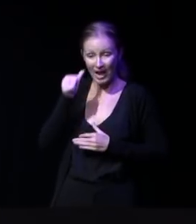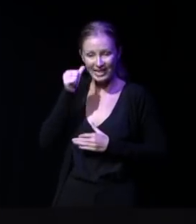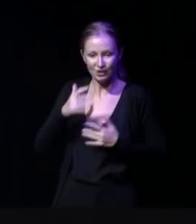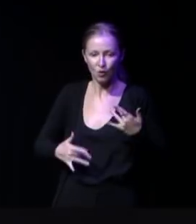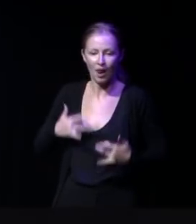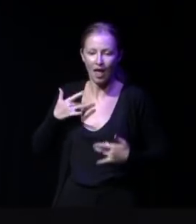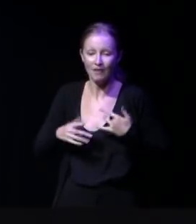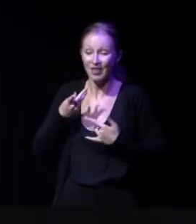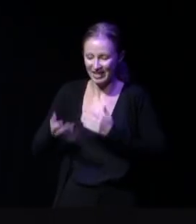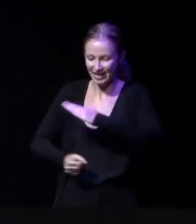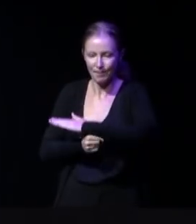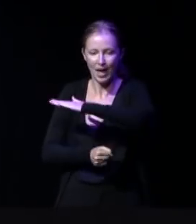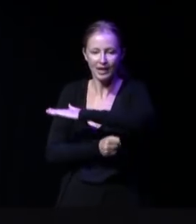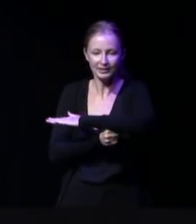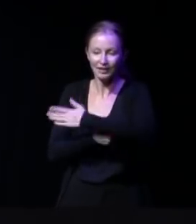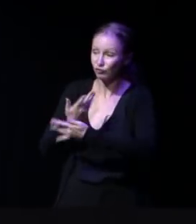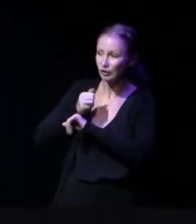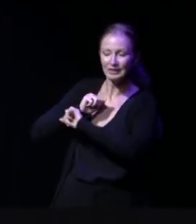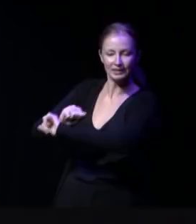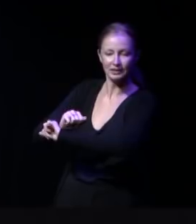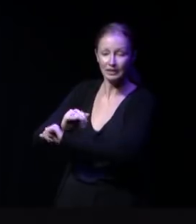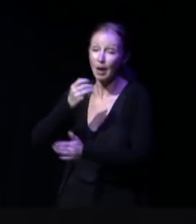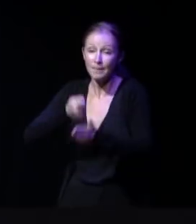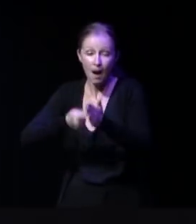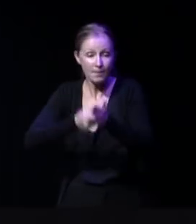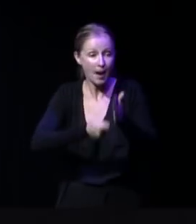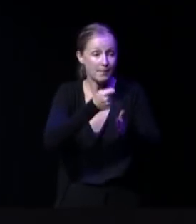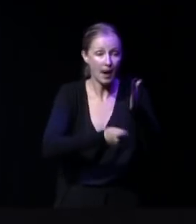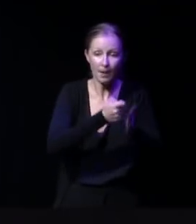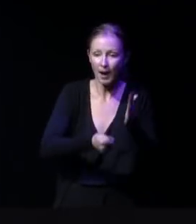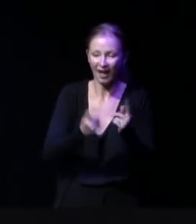Buying the thousands of products that keep the system churning no matter how irrevocable the